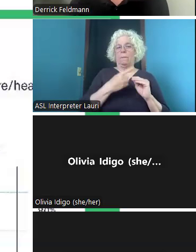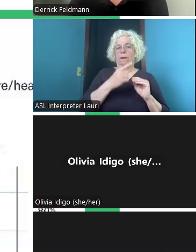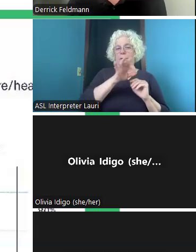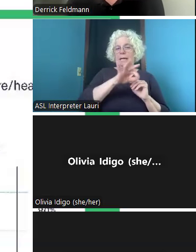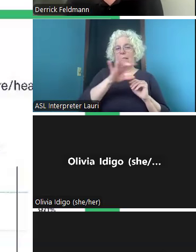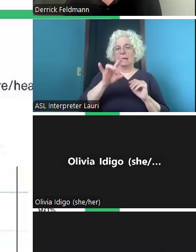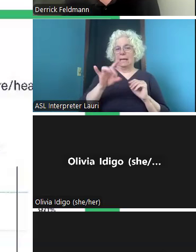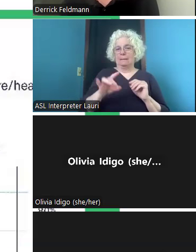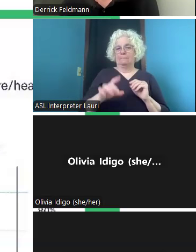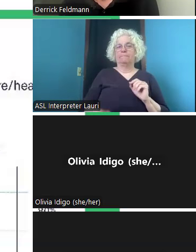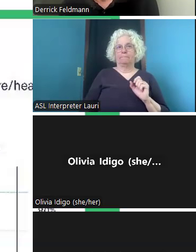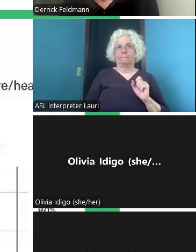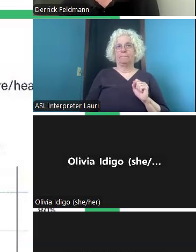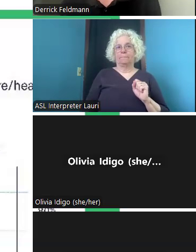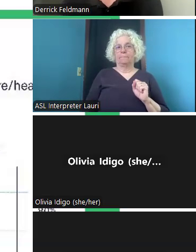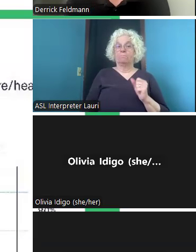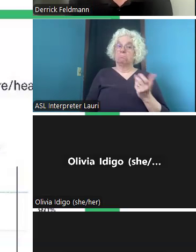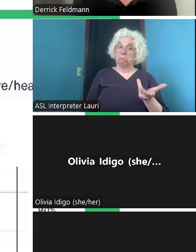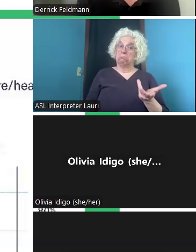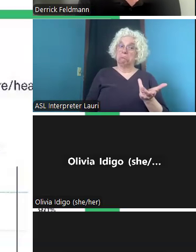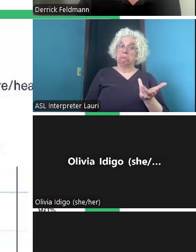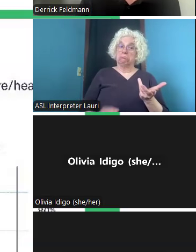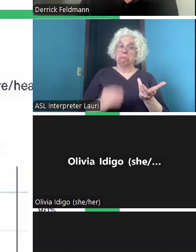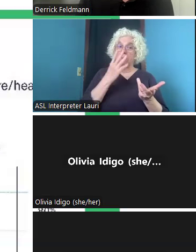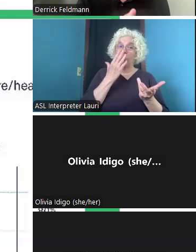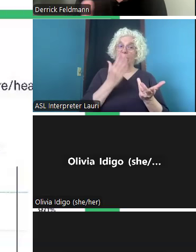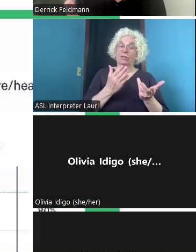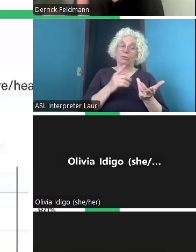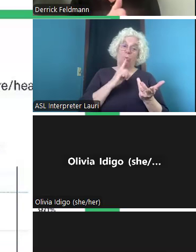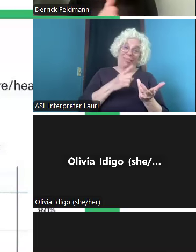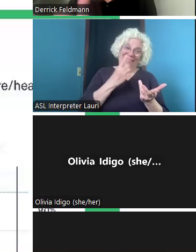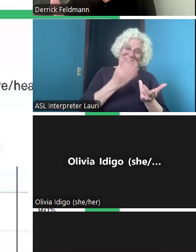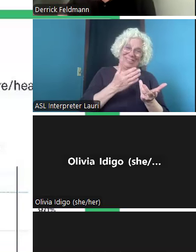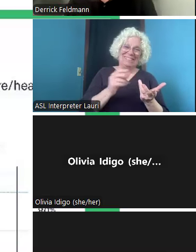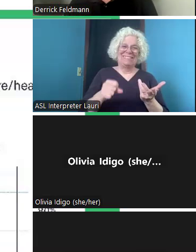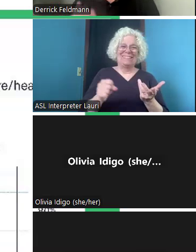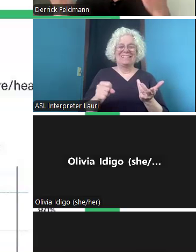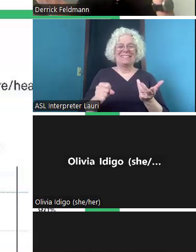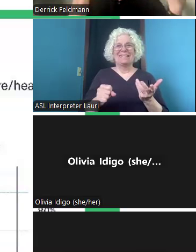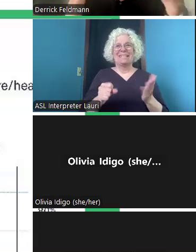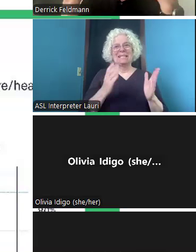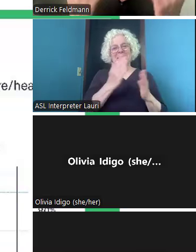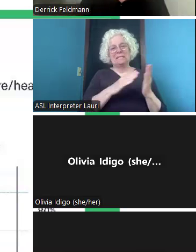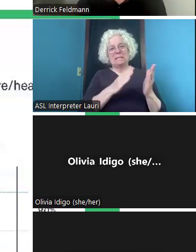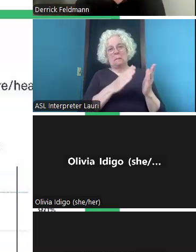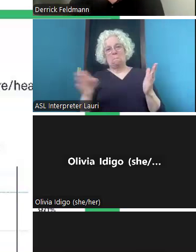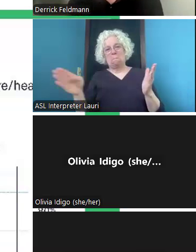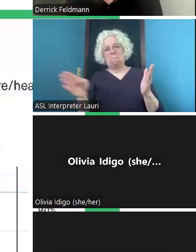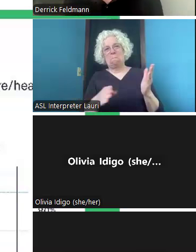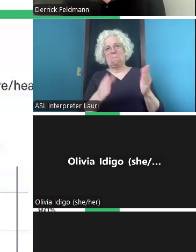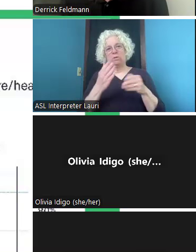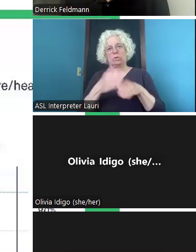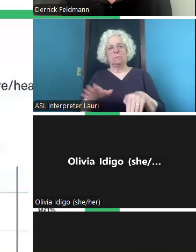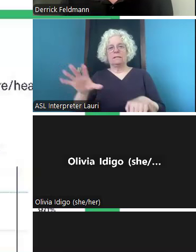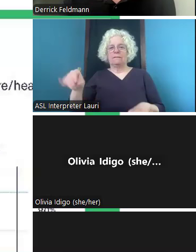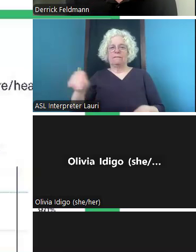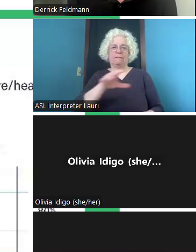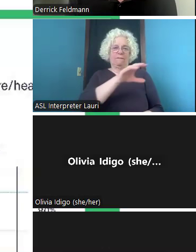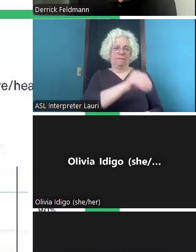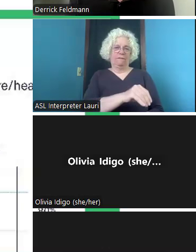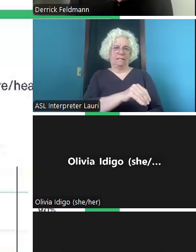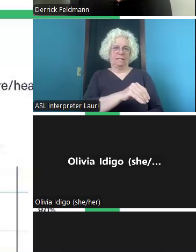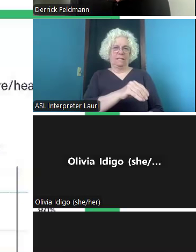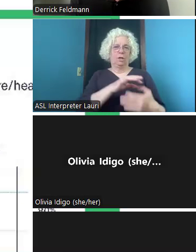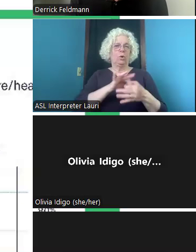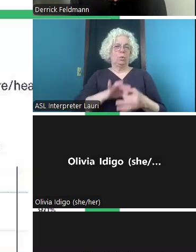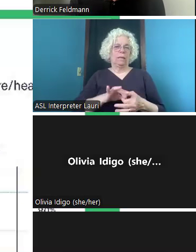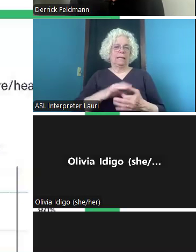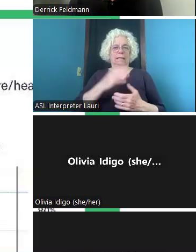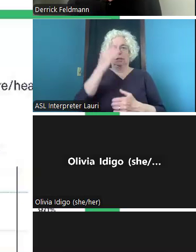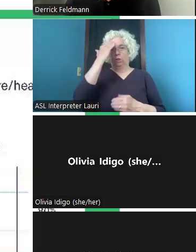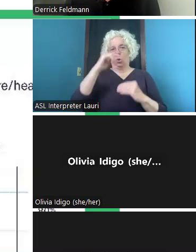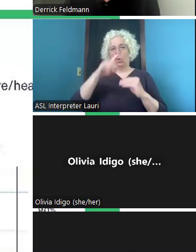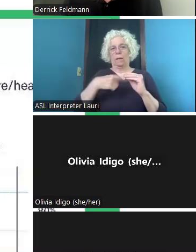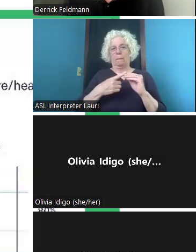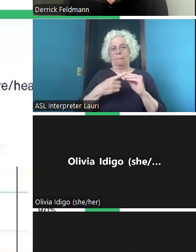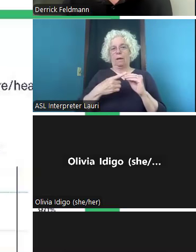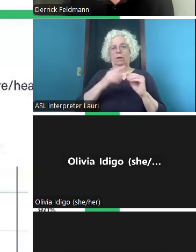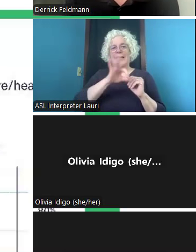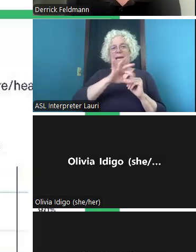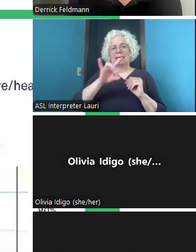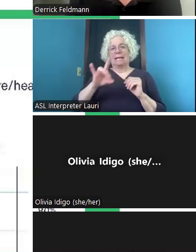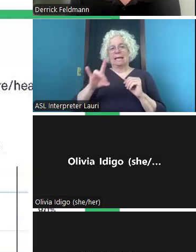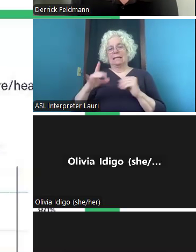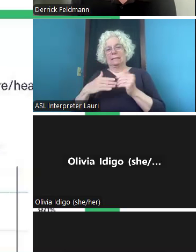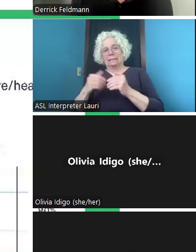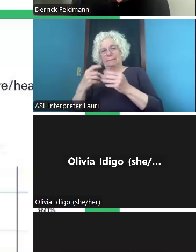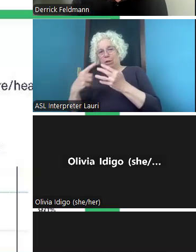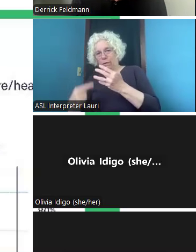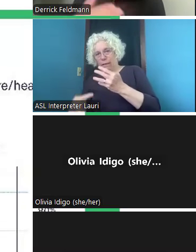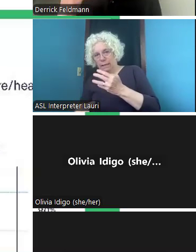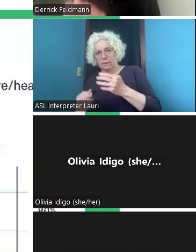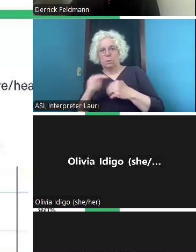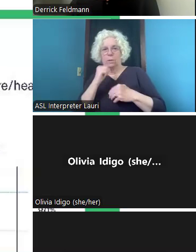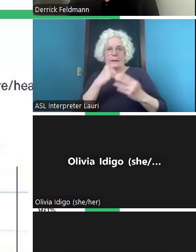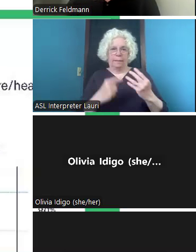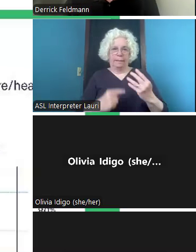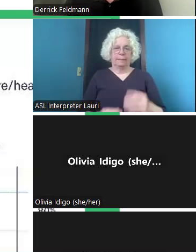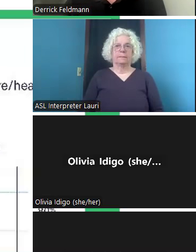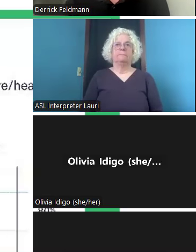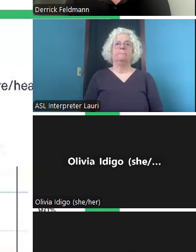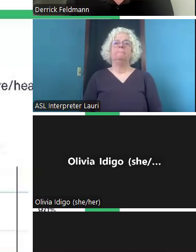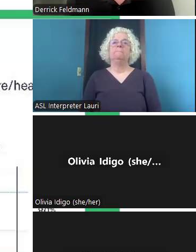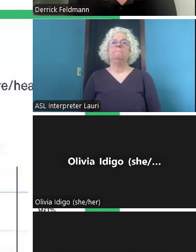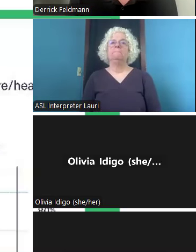which is pretty good, which is really good. You'll see some on the other side. So it's about split, 50/50, when it comes to awareness "aided" and "unaided" of 988.